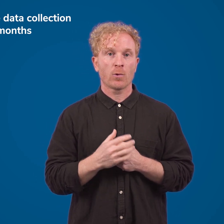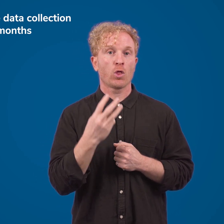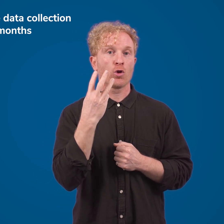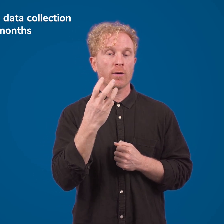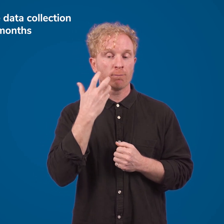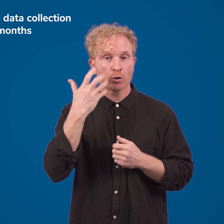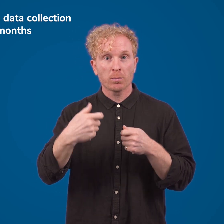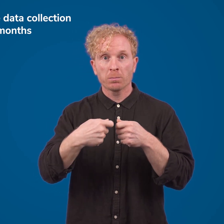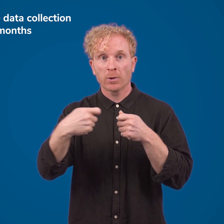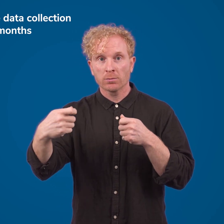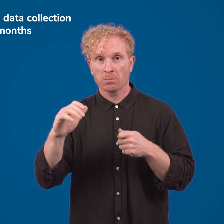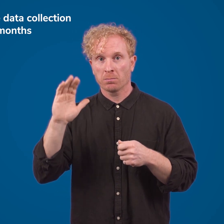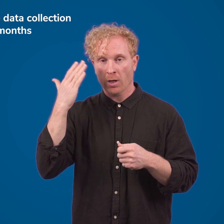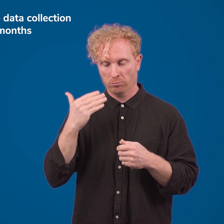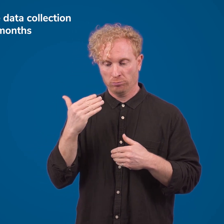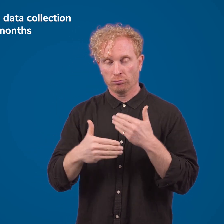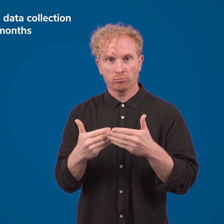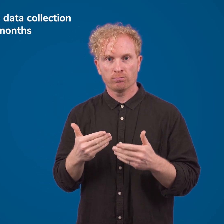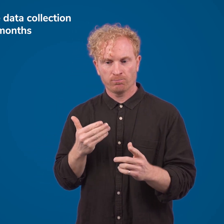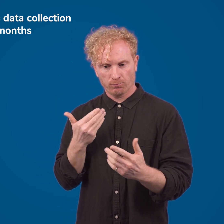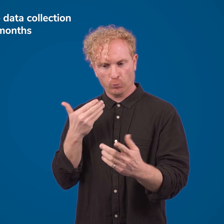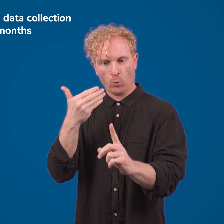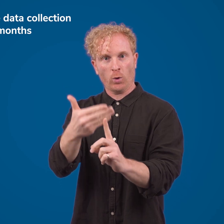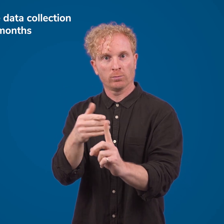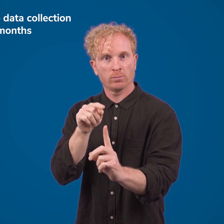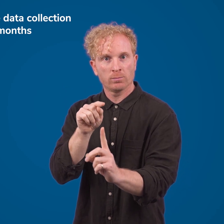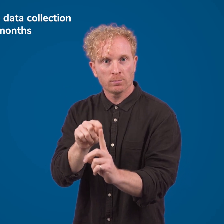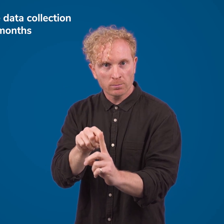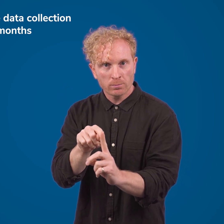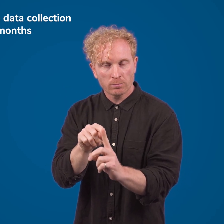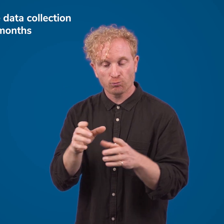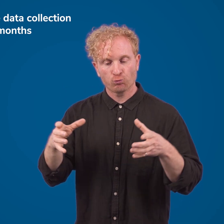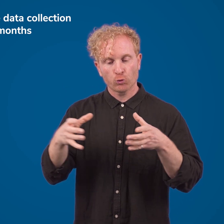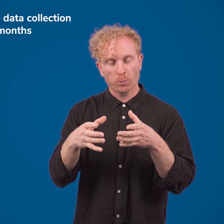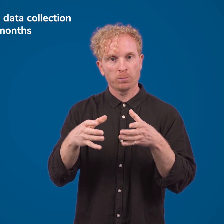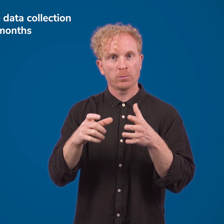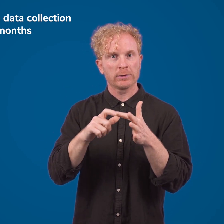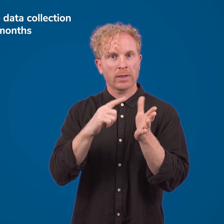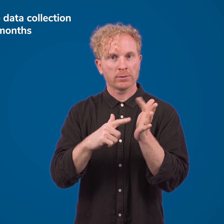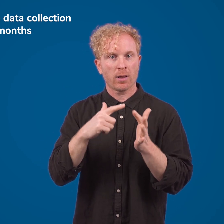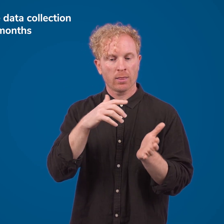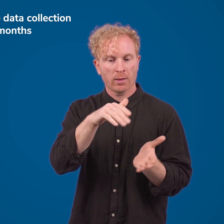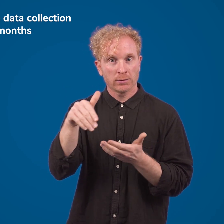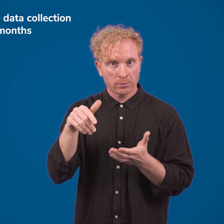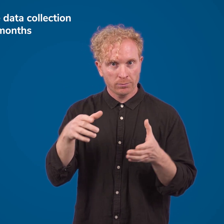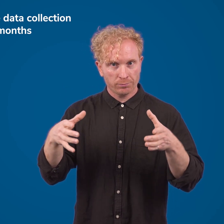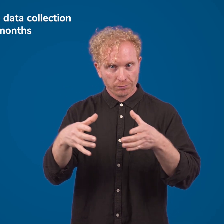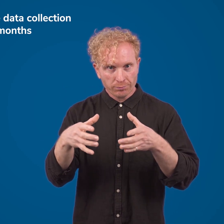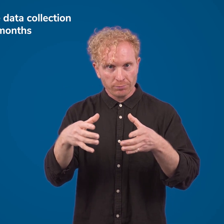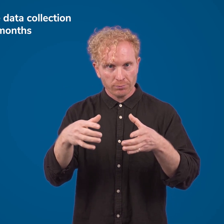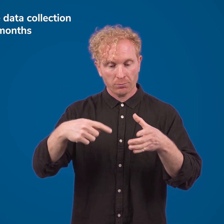Three future measures have had some progress towards data collection.